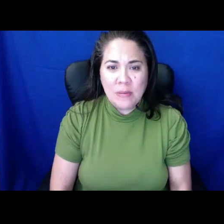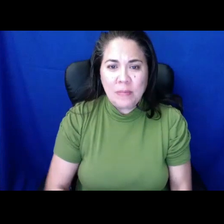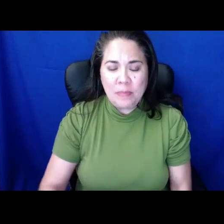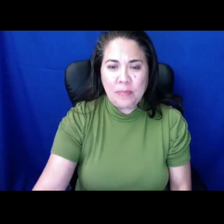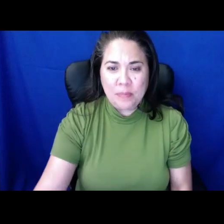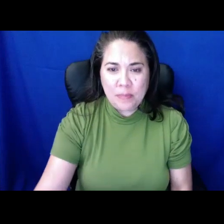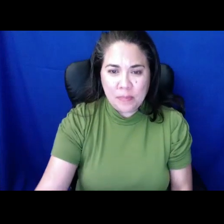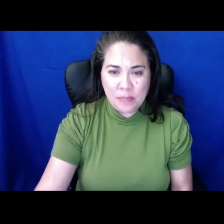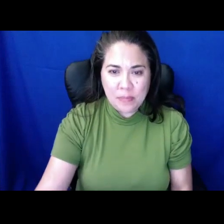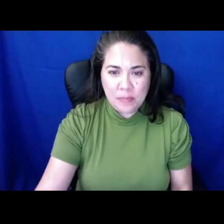Oh perfect.